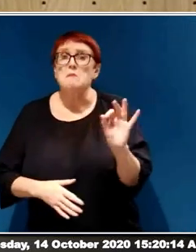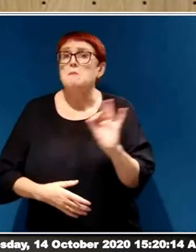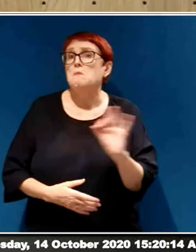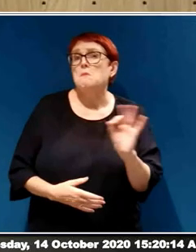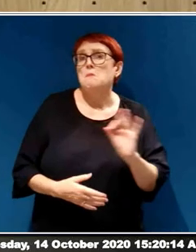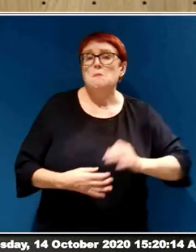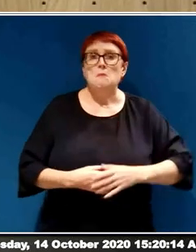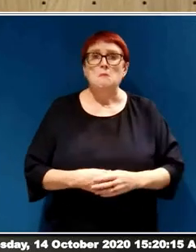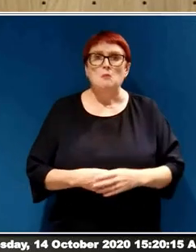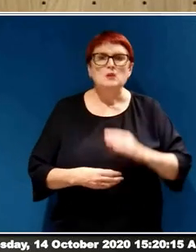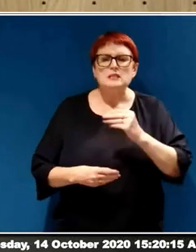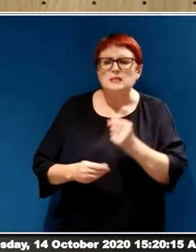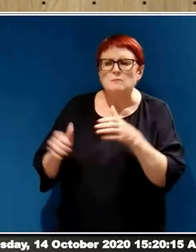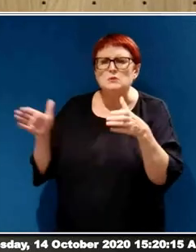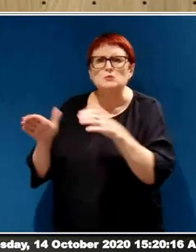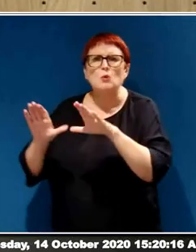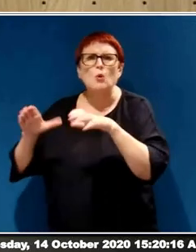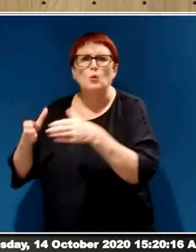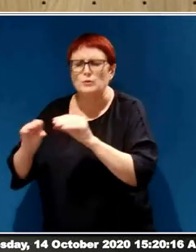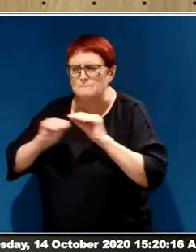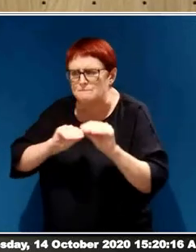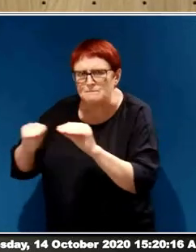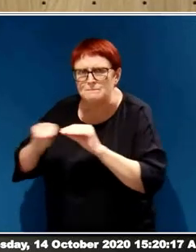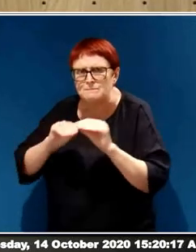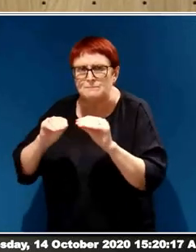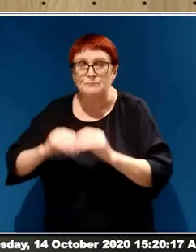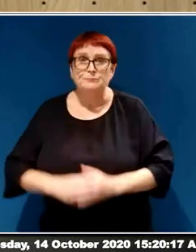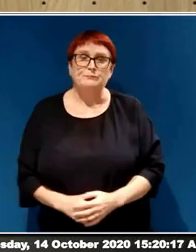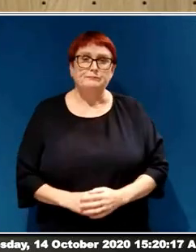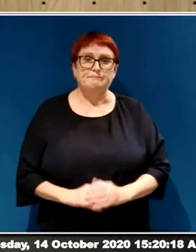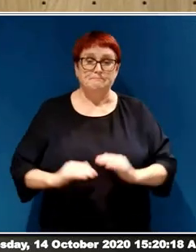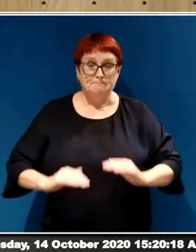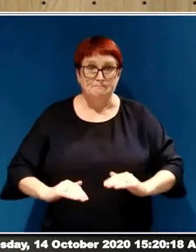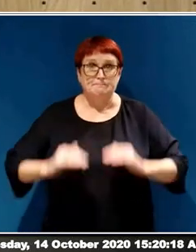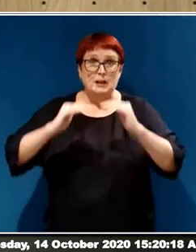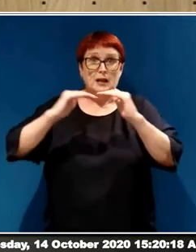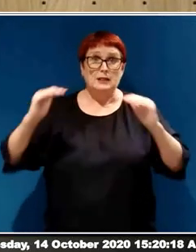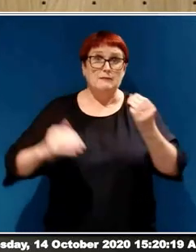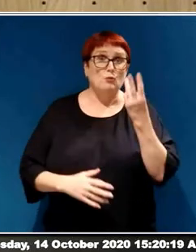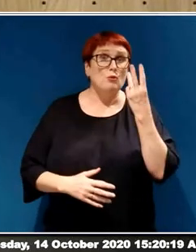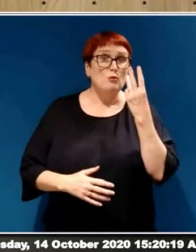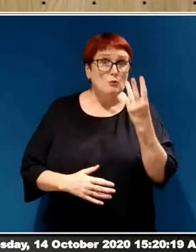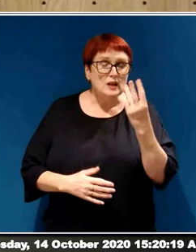And then at the third tier there are individual students for whom particular